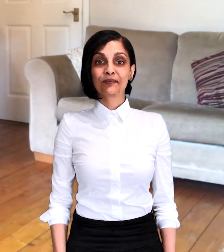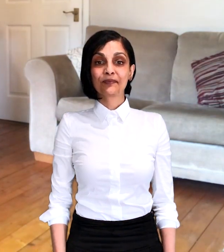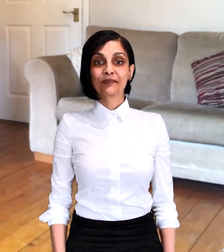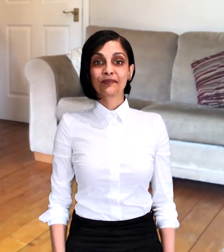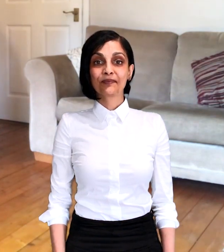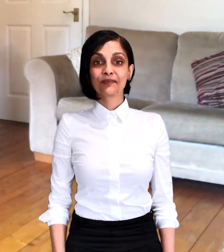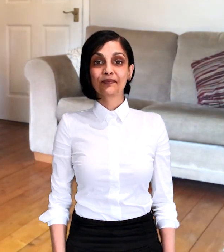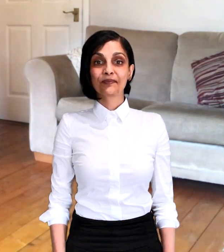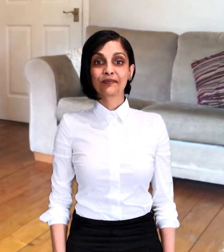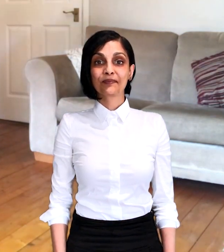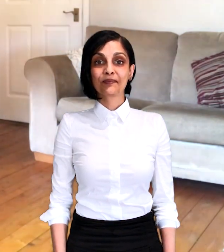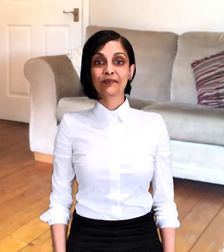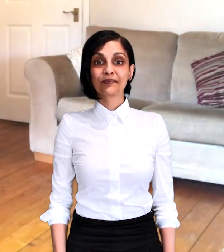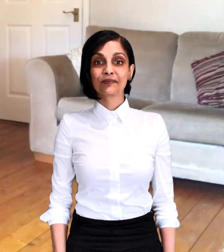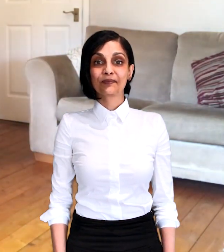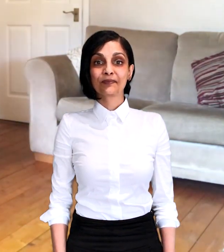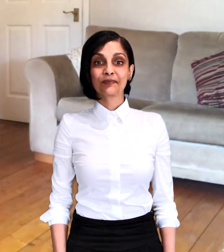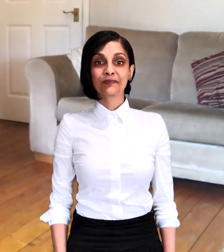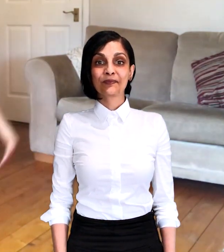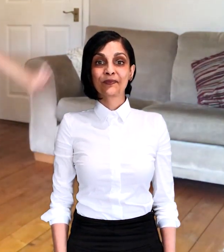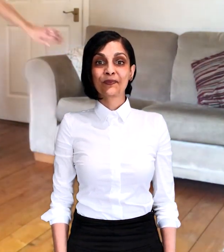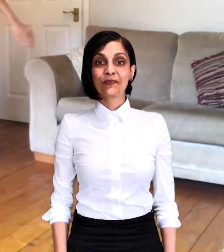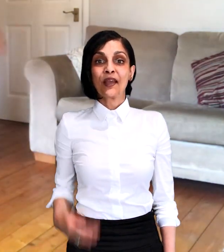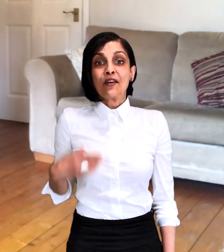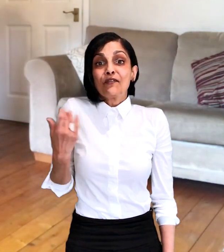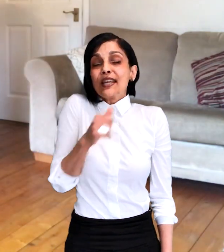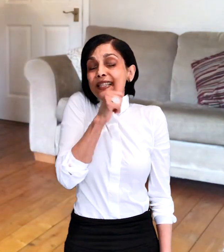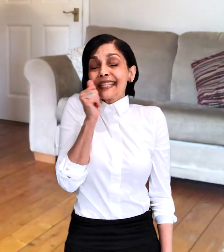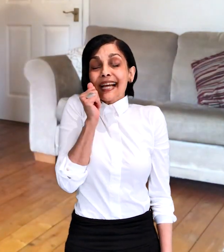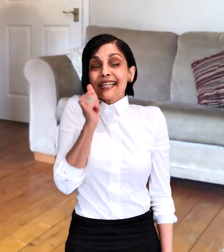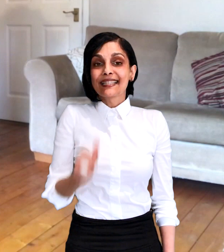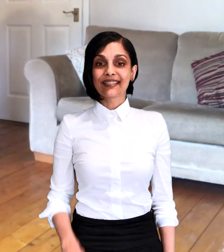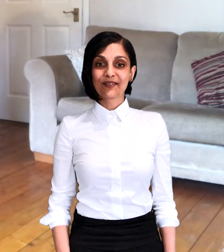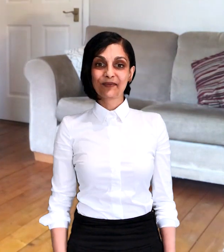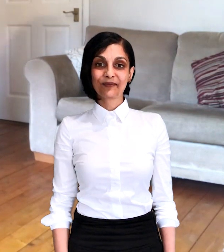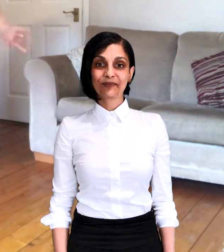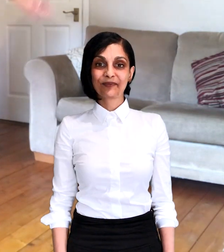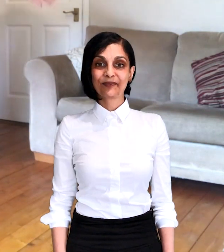brush all the way down the body. That feels so nice.